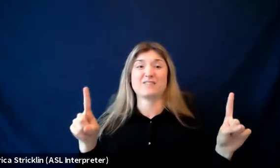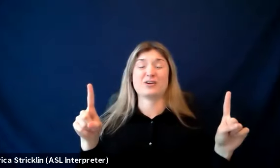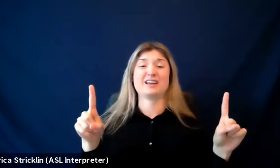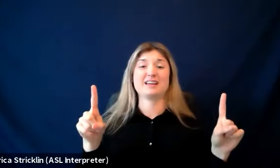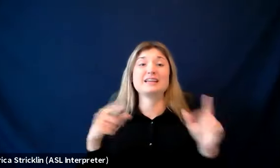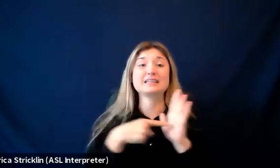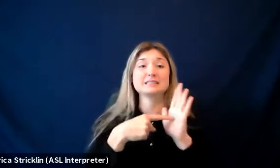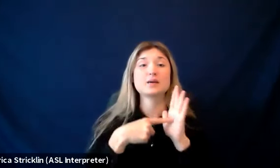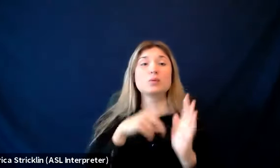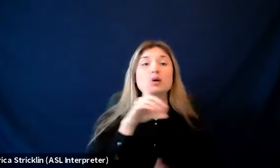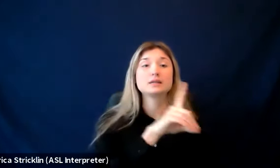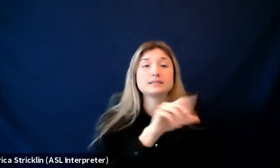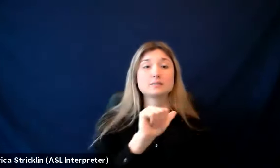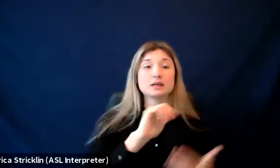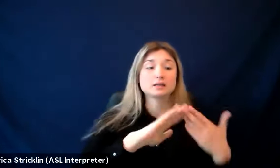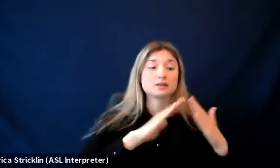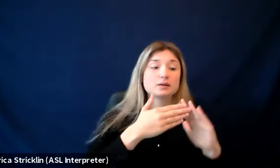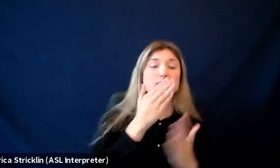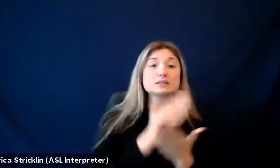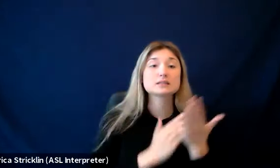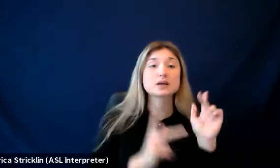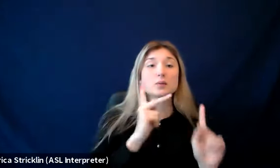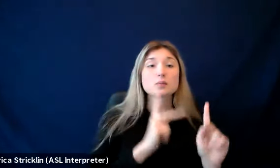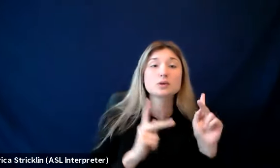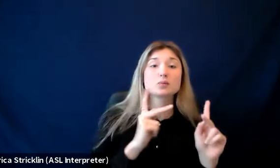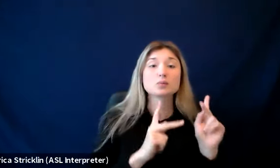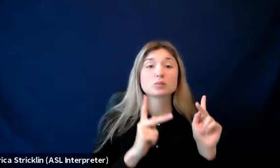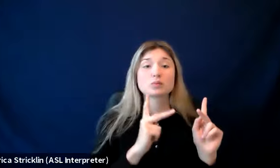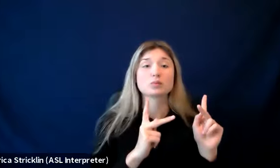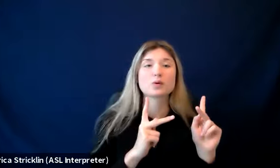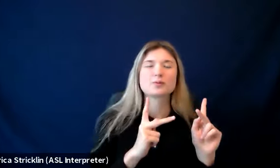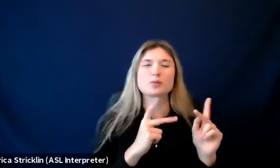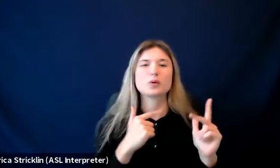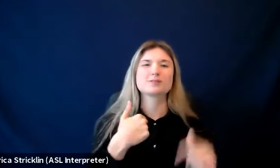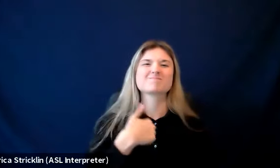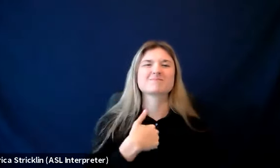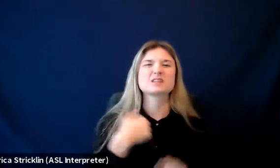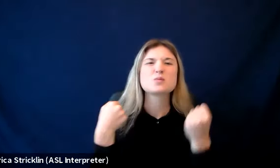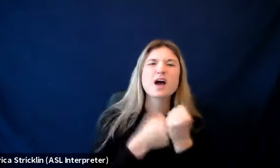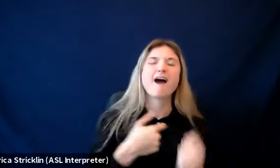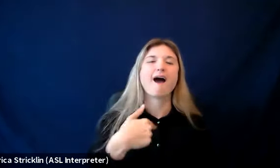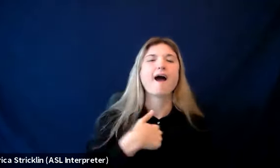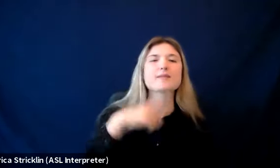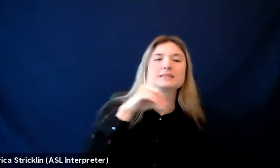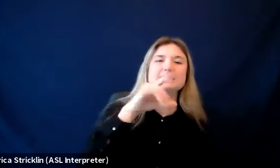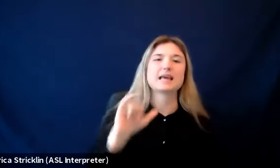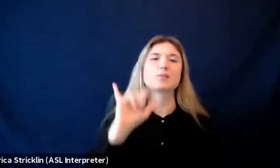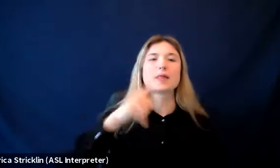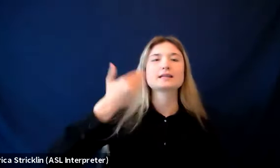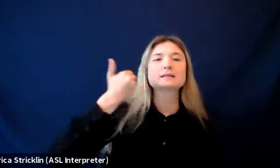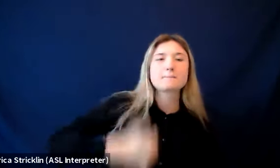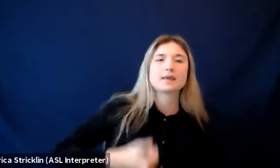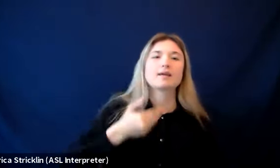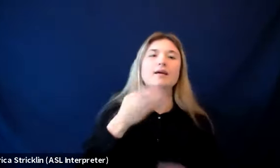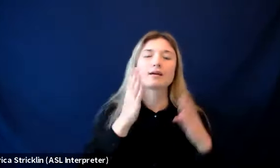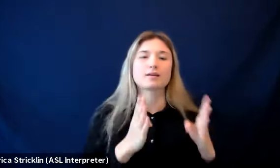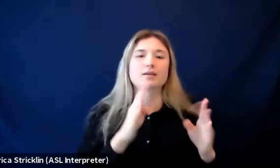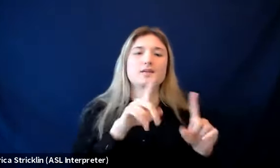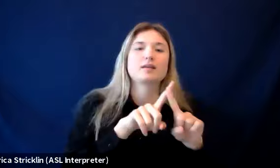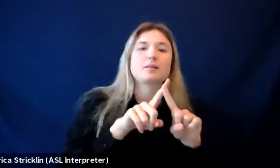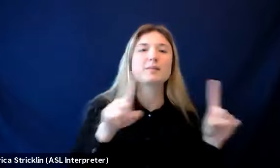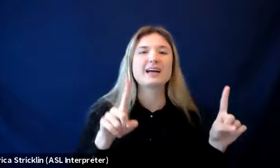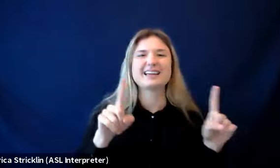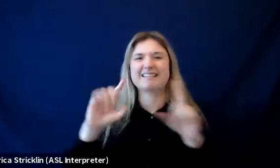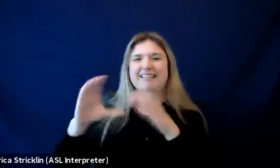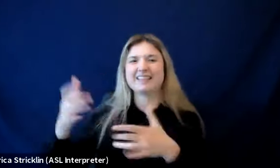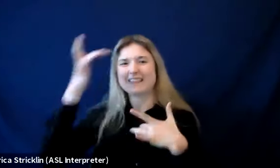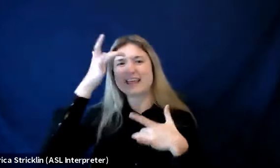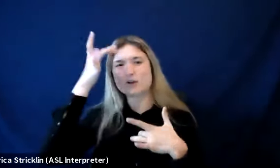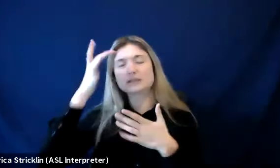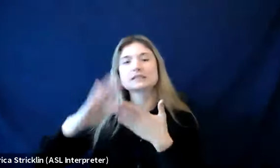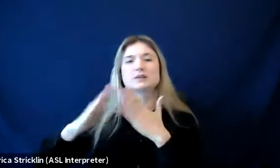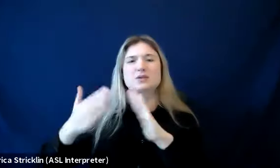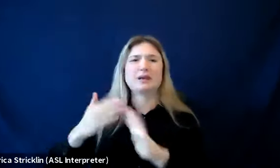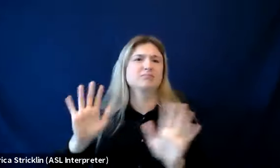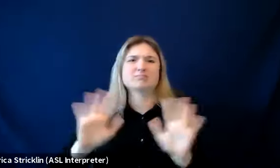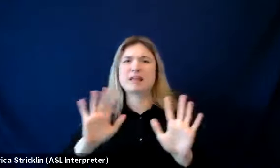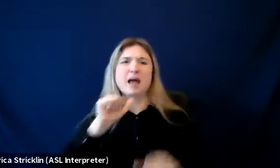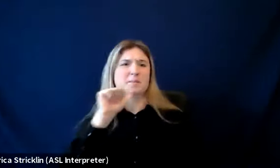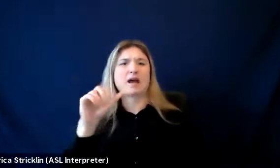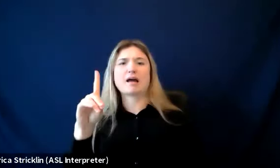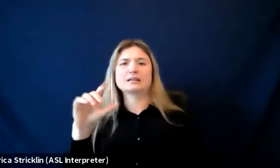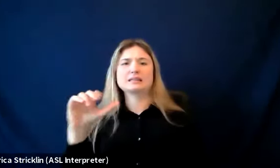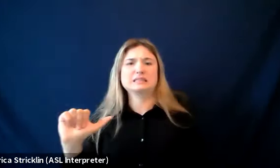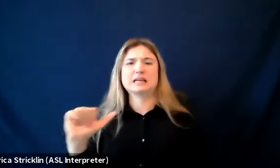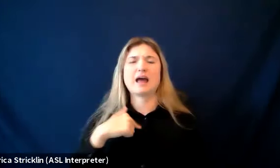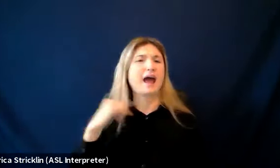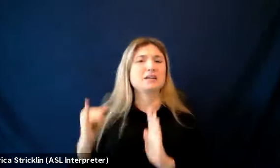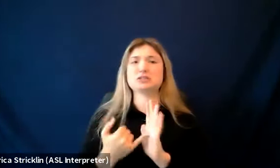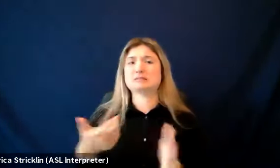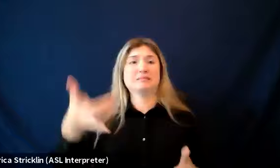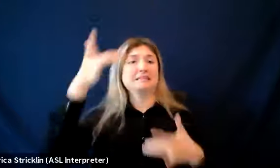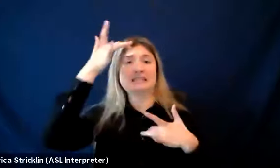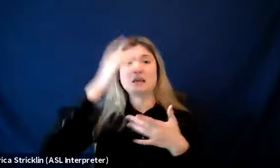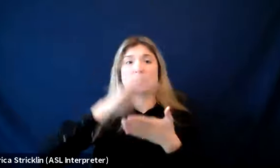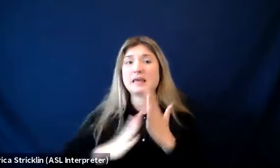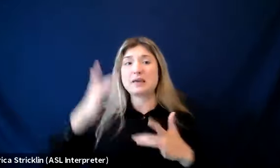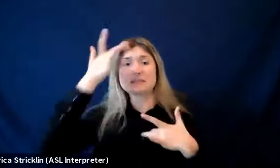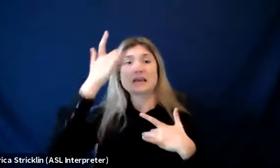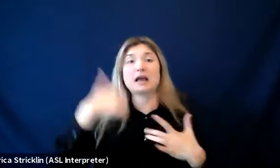Some people are a little bit more gung ho on the I'm disabled. That too I am that's who I am as a person, but then the chronic illness community it's like, No, no, no, I'm not disabled, I am just, I just got sick, I'm a healthy person who got sick and